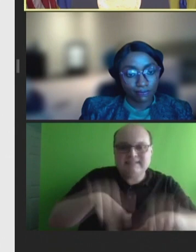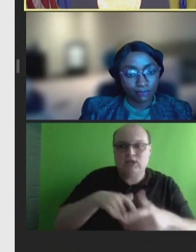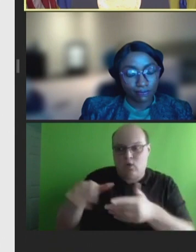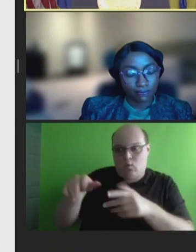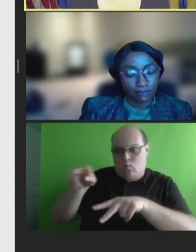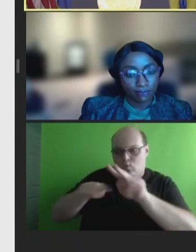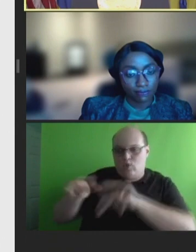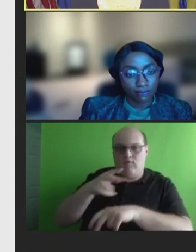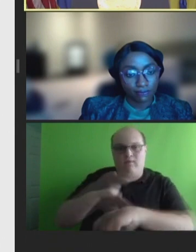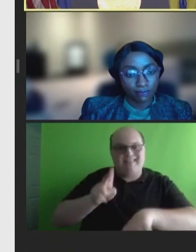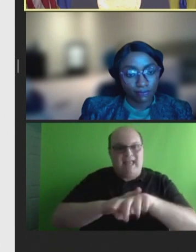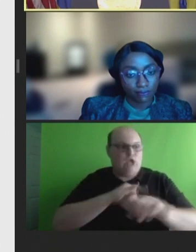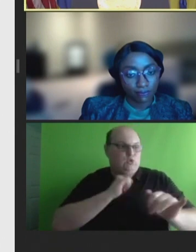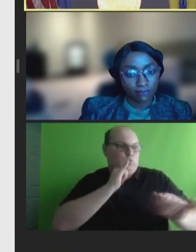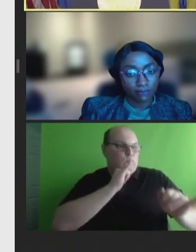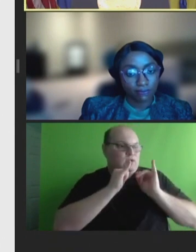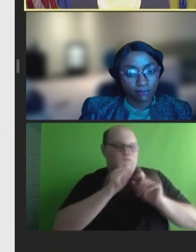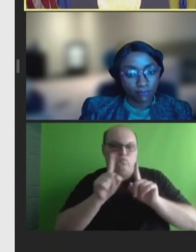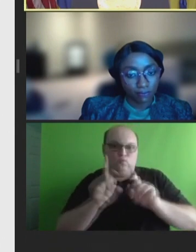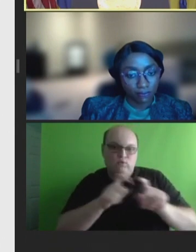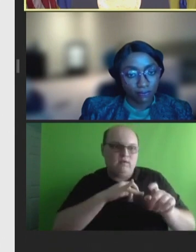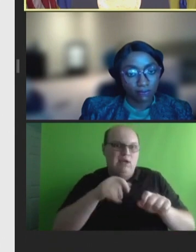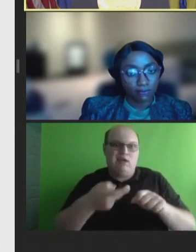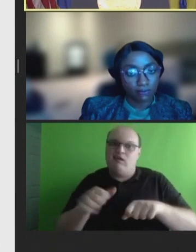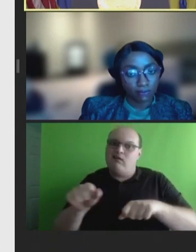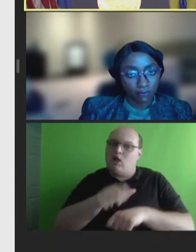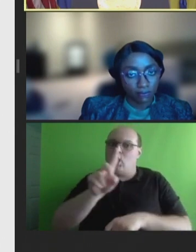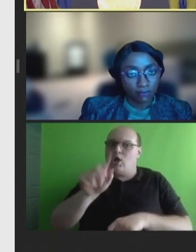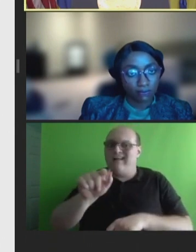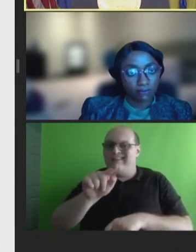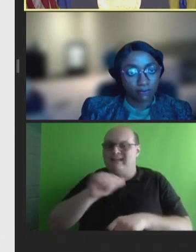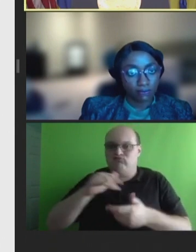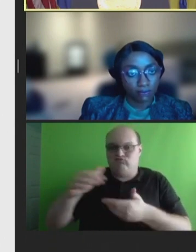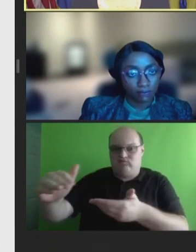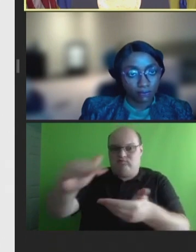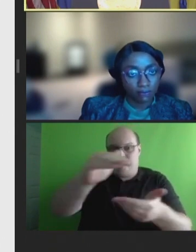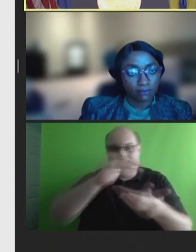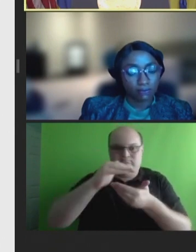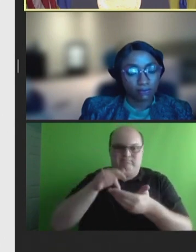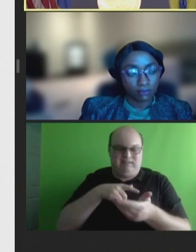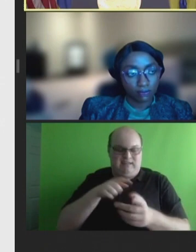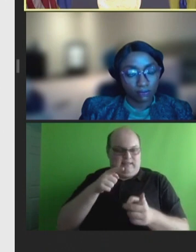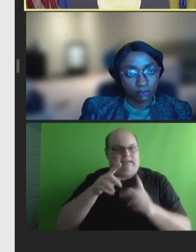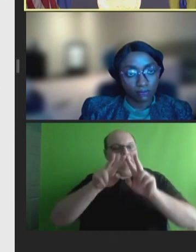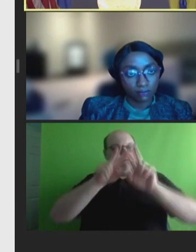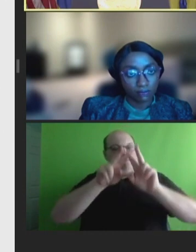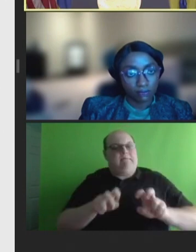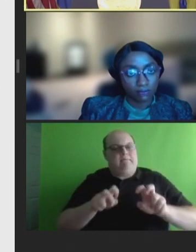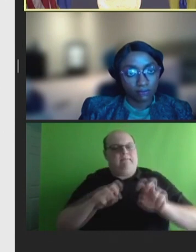National Interview Survey, looking at other data sources, and trying to pinpoint where we're seeing